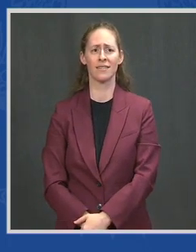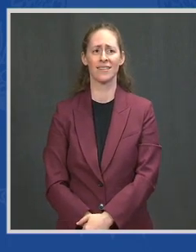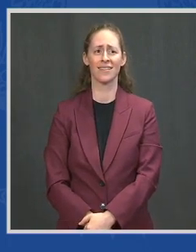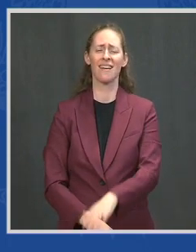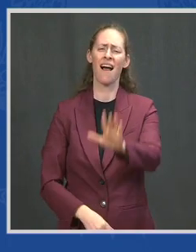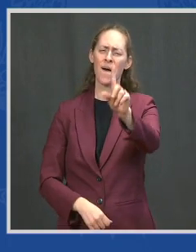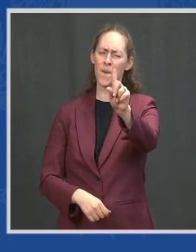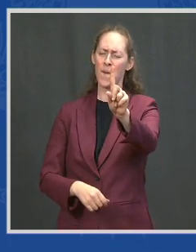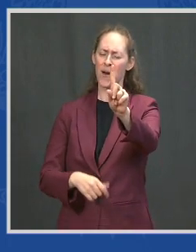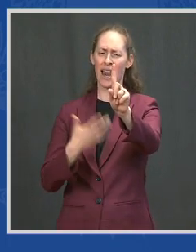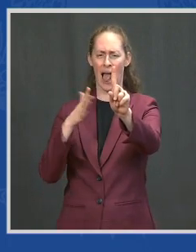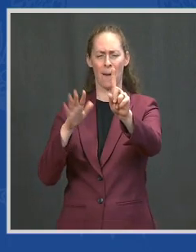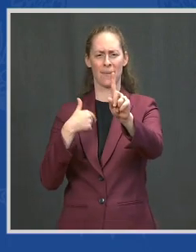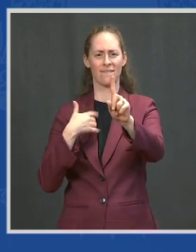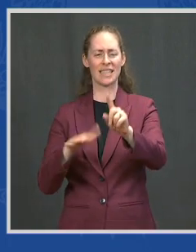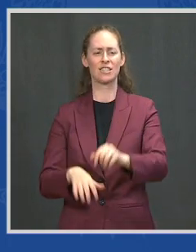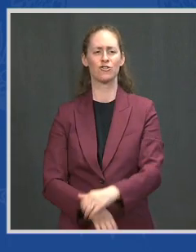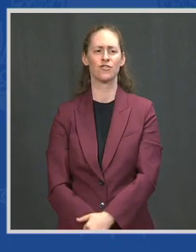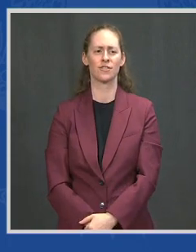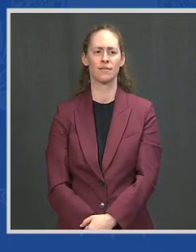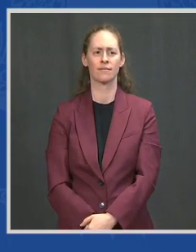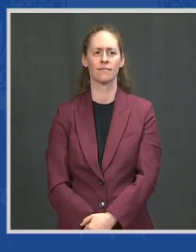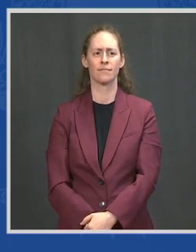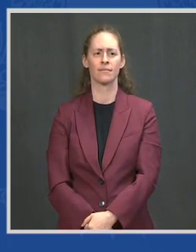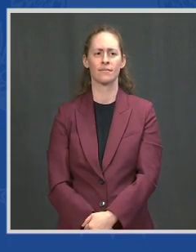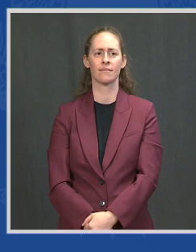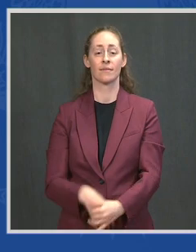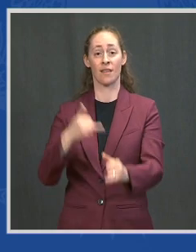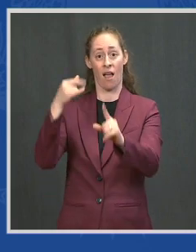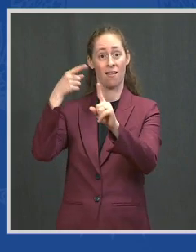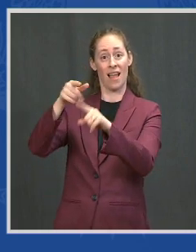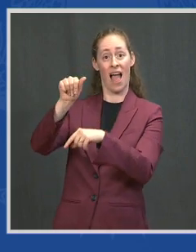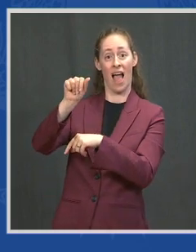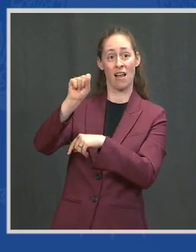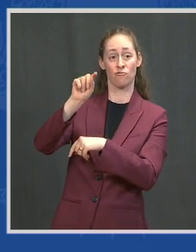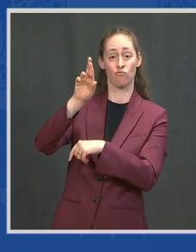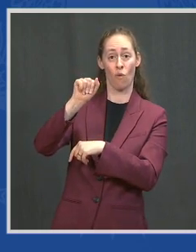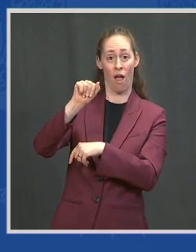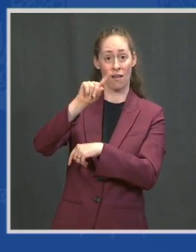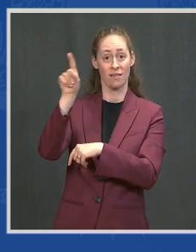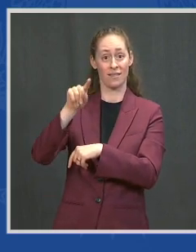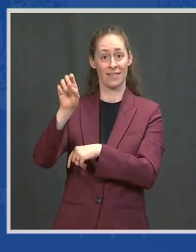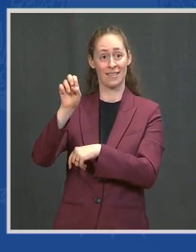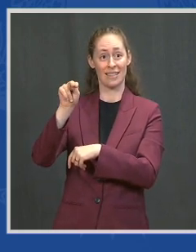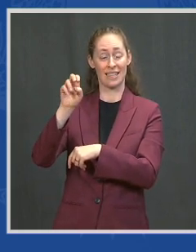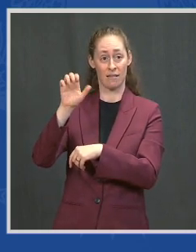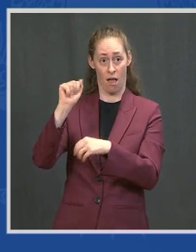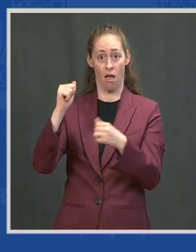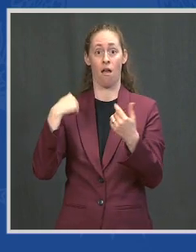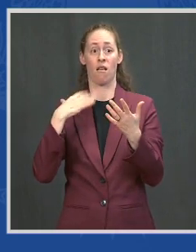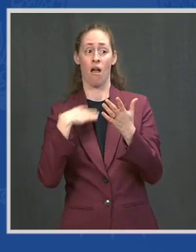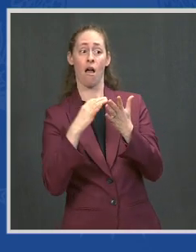With regard to the AstraZeneca vaccine, which we had, we have sent that vaccine to Canada and to Mexico.